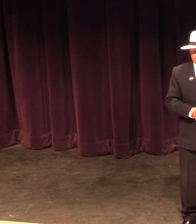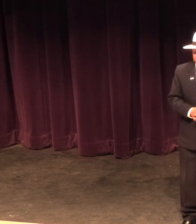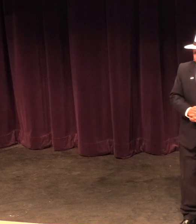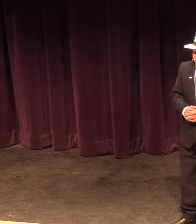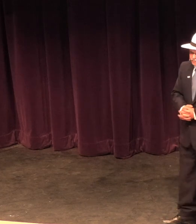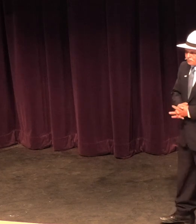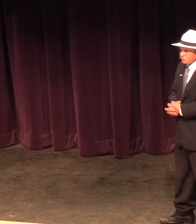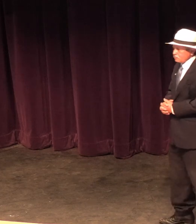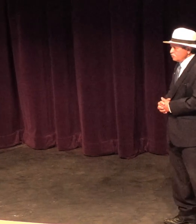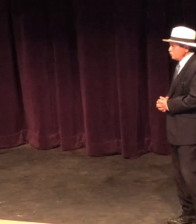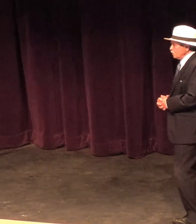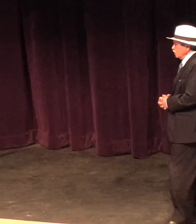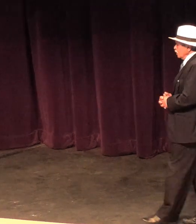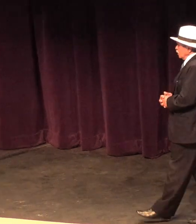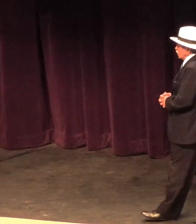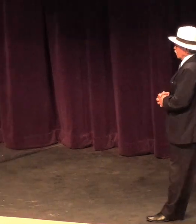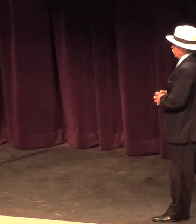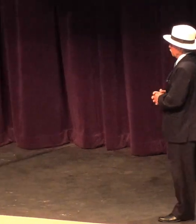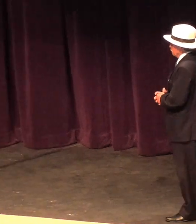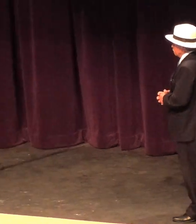doing that. So that is why I am here you go I am